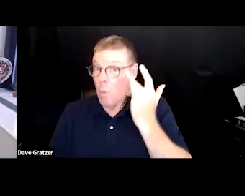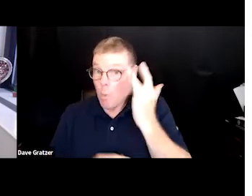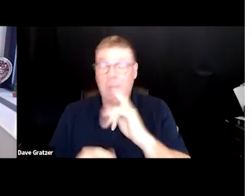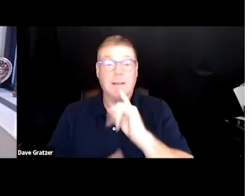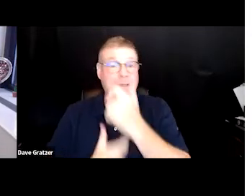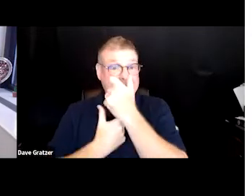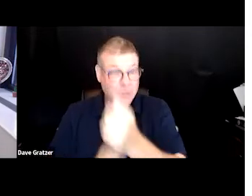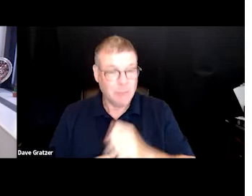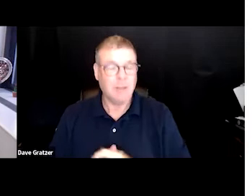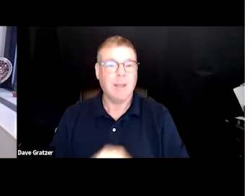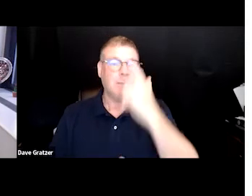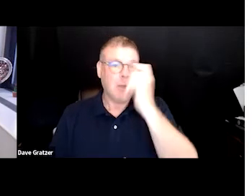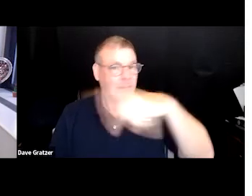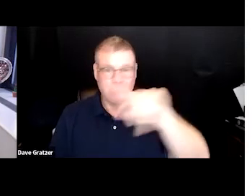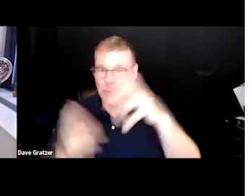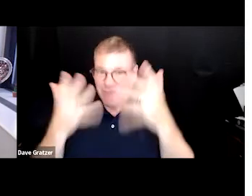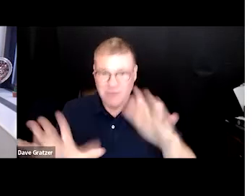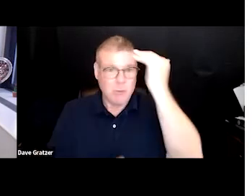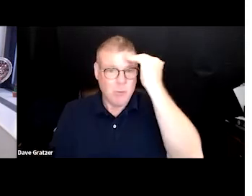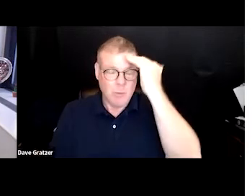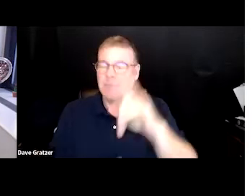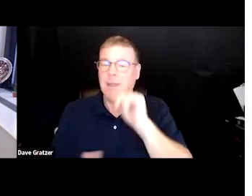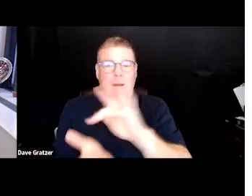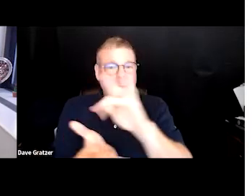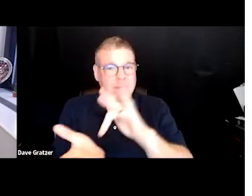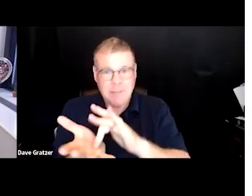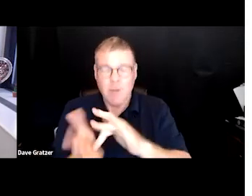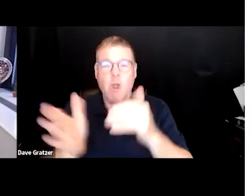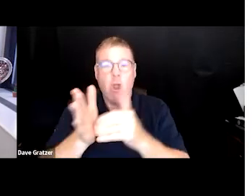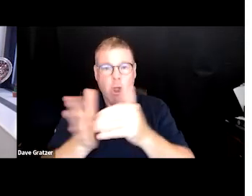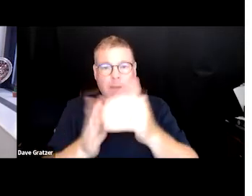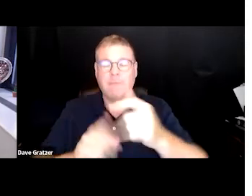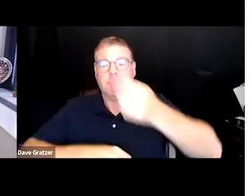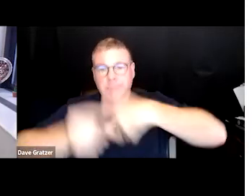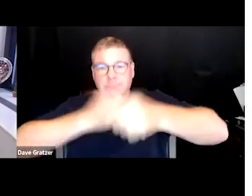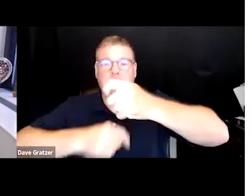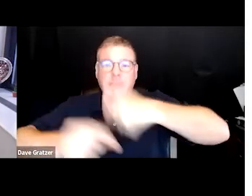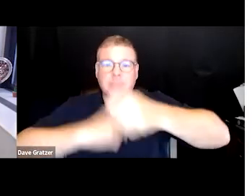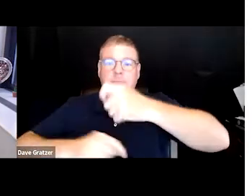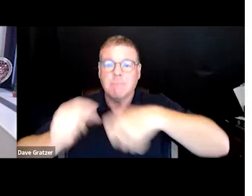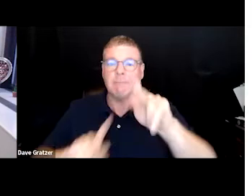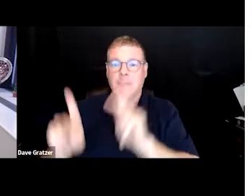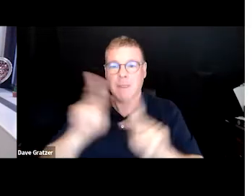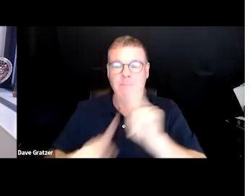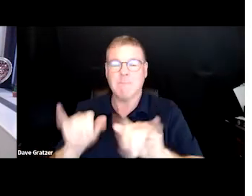is 'cause as you all know, they're not centralized. They're often revolving doors where people stay incarcerated